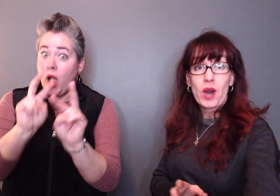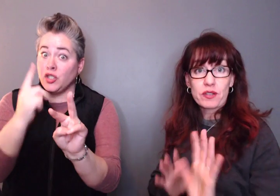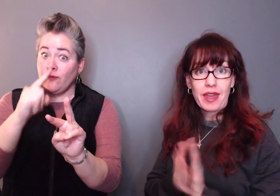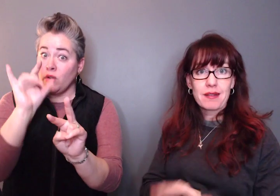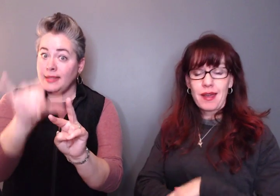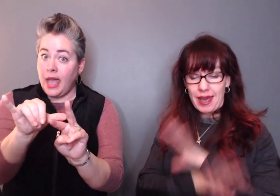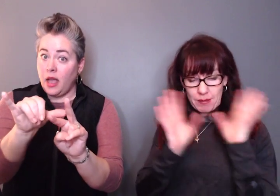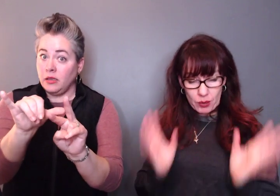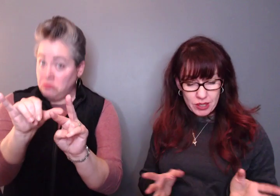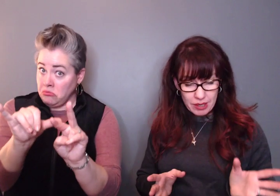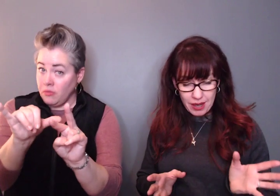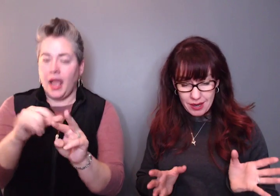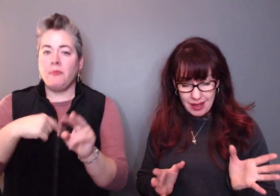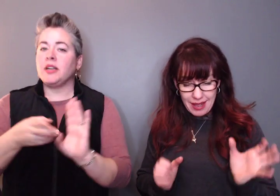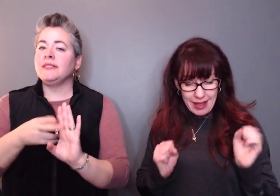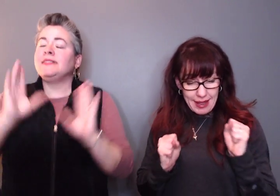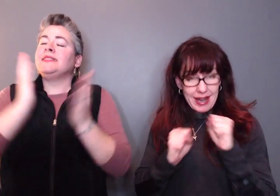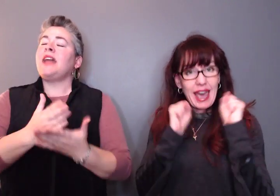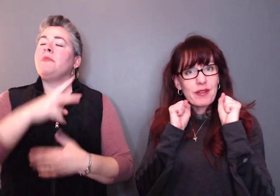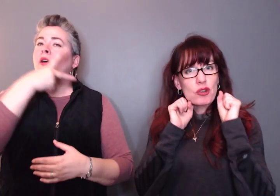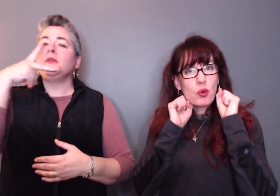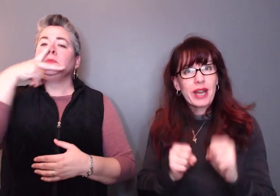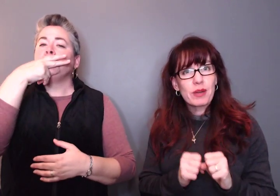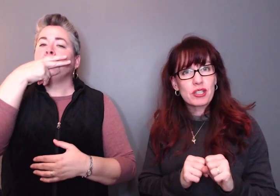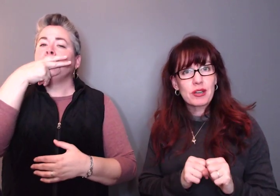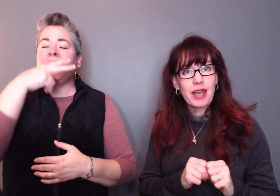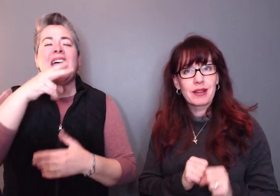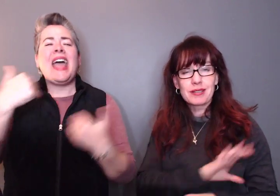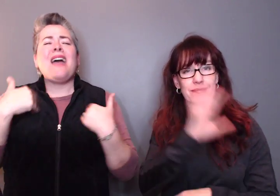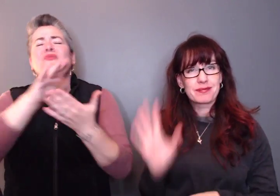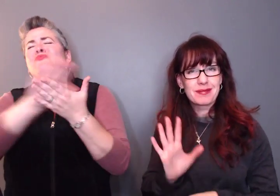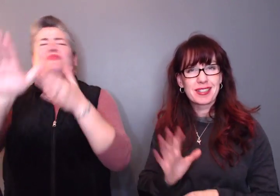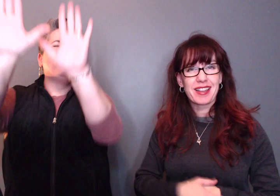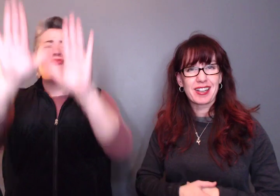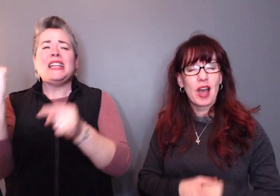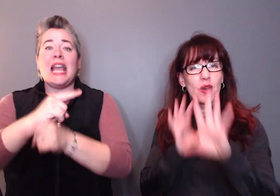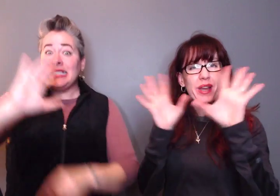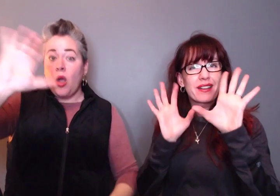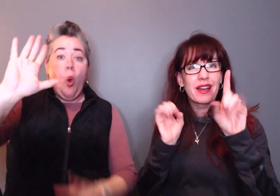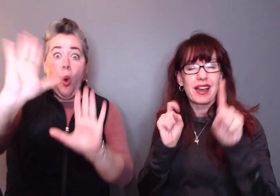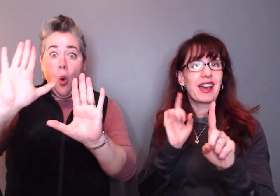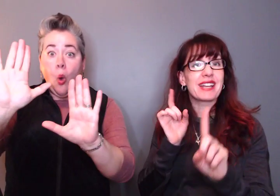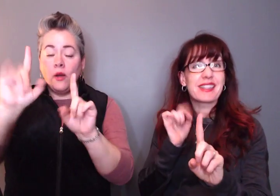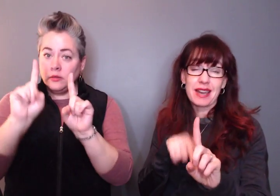for that and I'm gonna quit talking about it and have a great rest of your day. See you later. Oh wait! I said that I'm